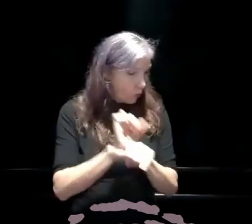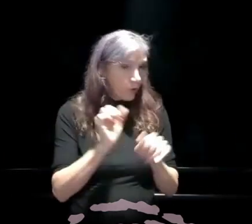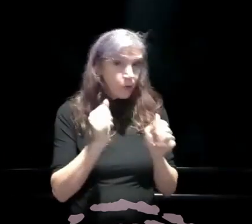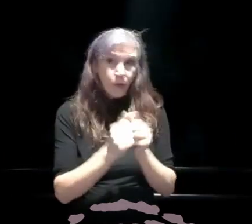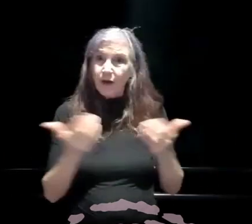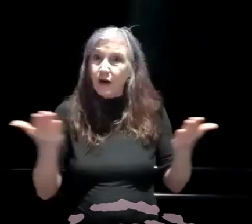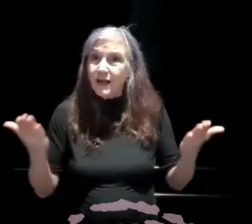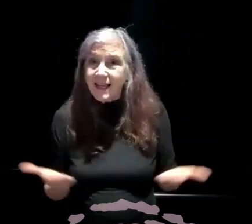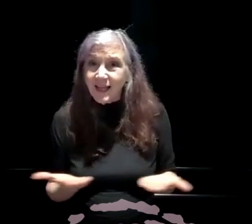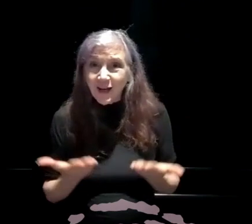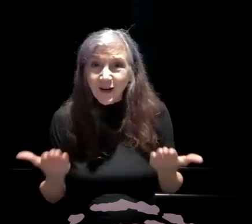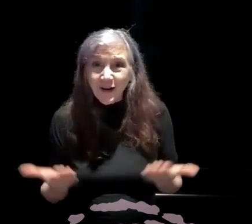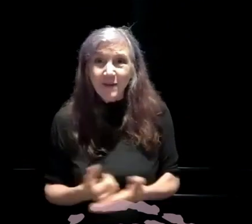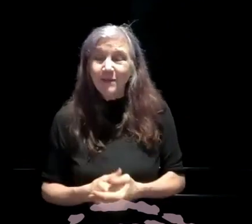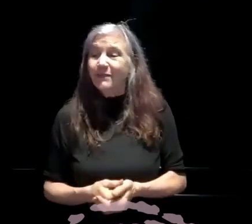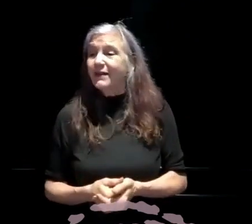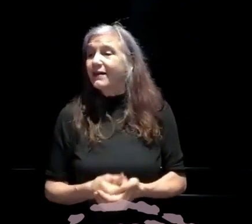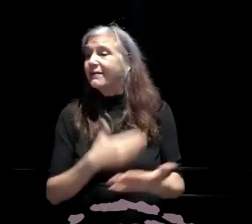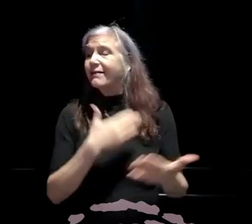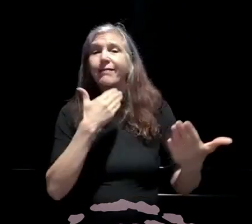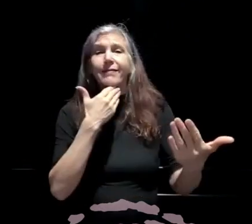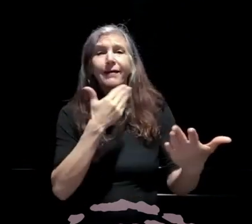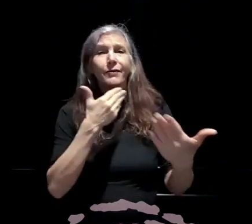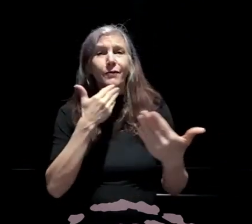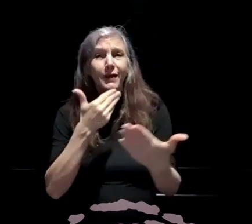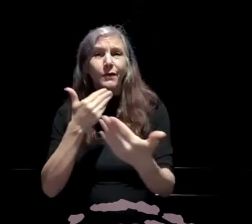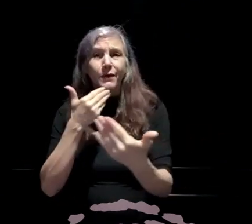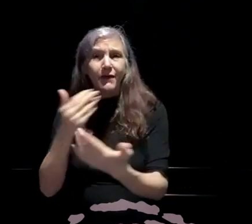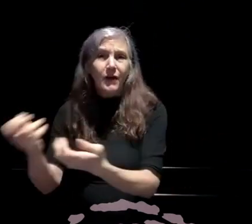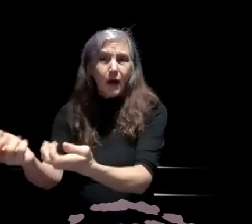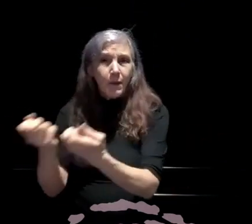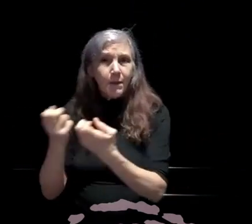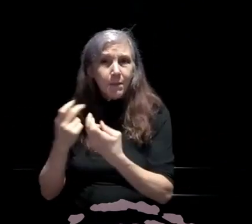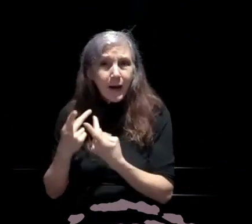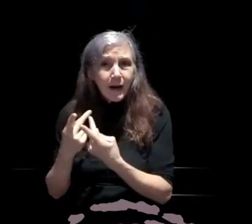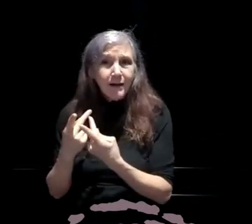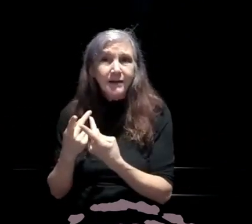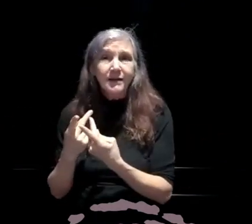And I have to thank each and every single one of you for continuing to come back. Continuing to say yes, we want to work with you as an organization.